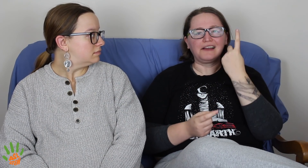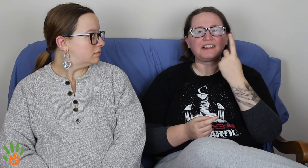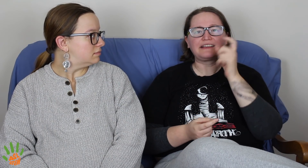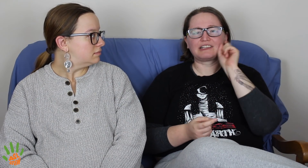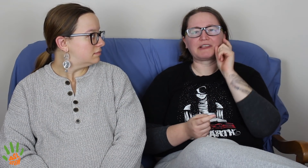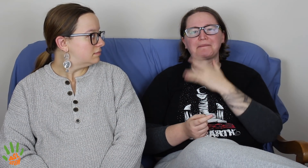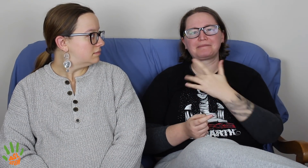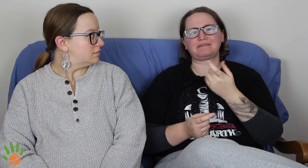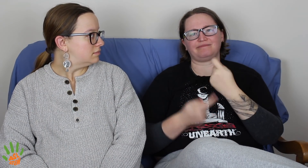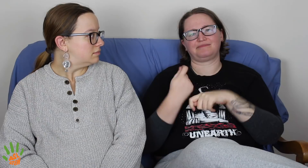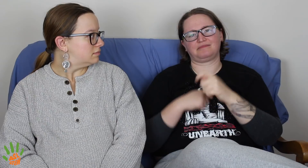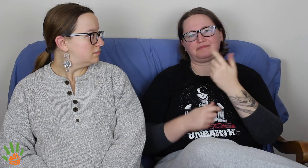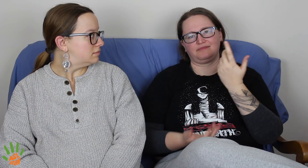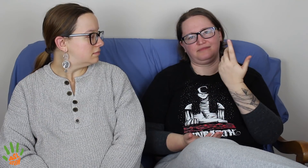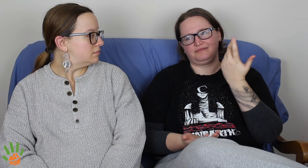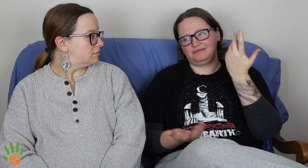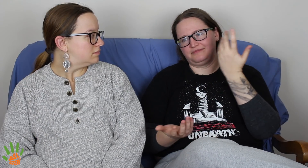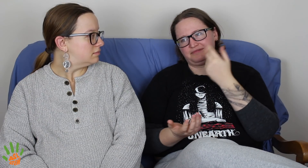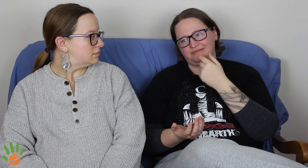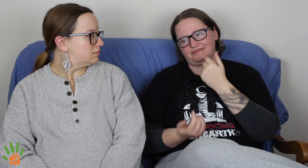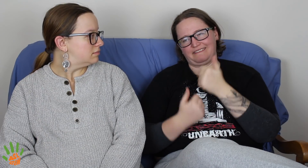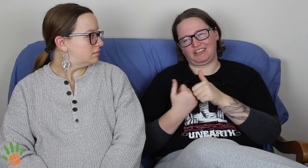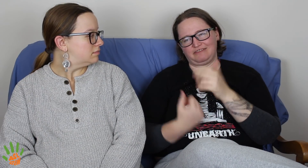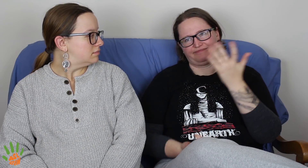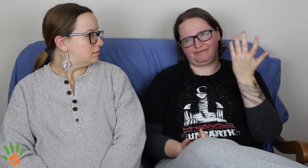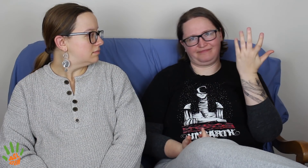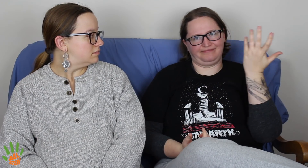But like we mentioned, hearing aids have to be replaced every...